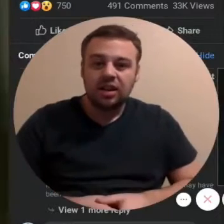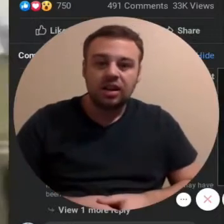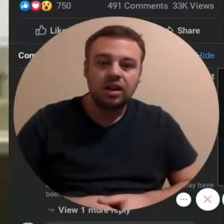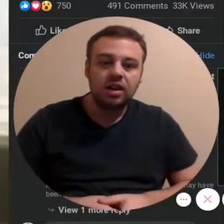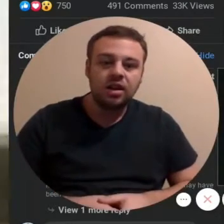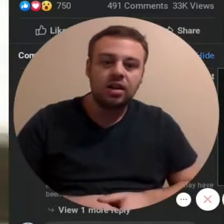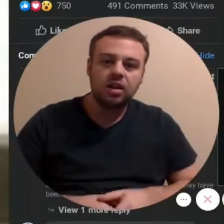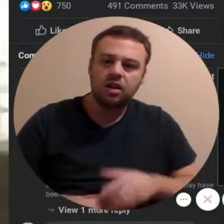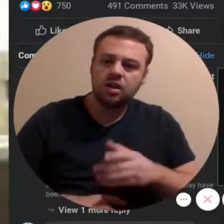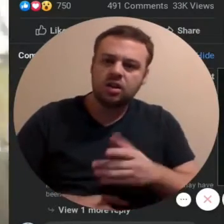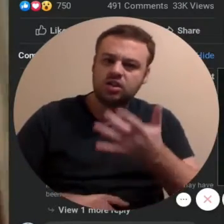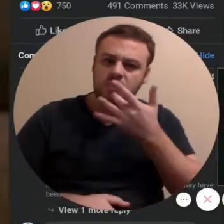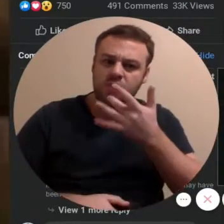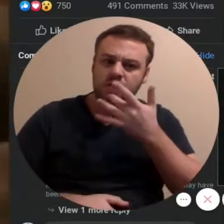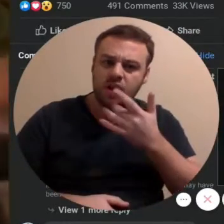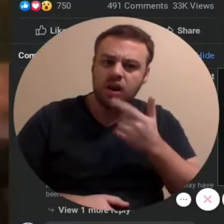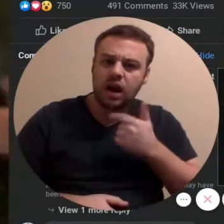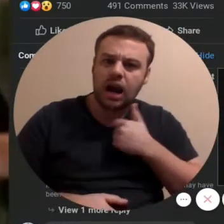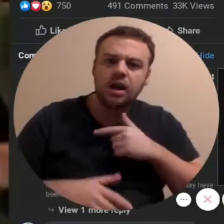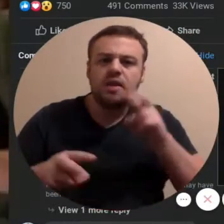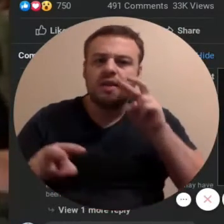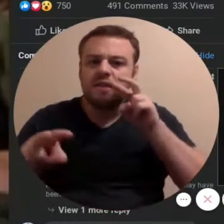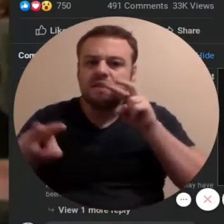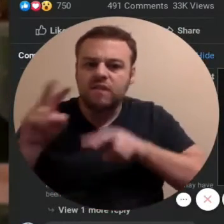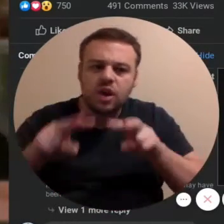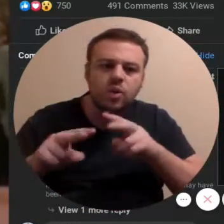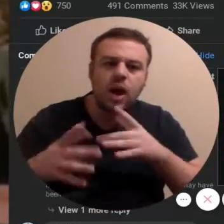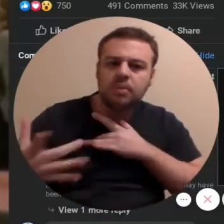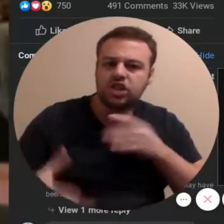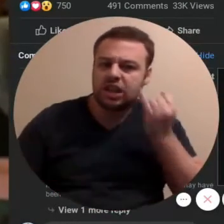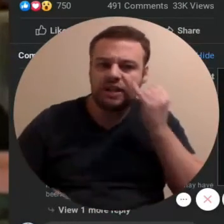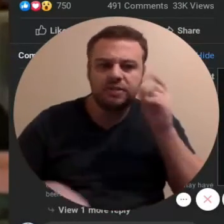I'm just worried you won't see through the glass. Janice: If you want to try standing in the exhibit, you can